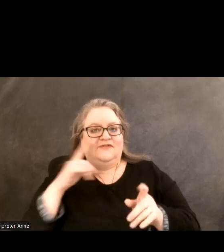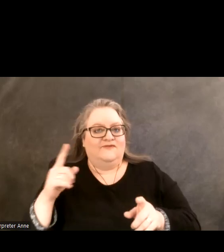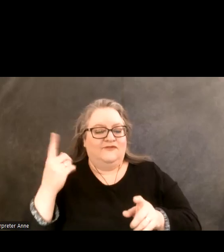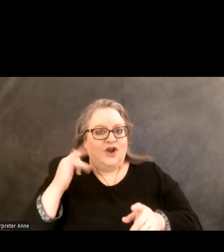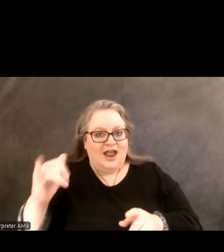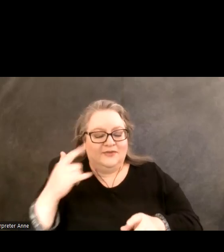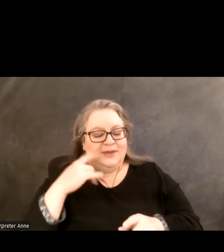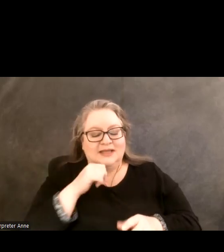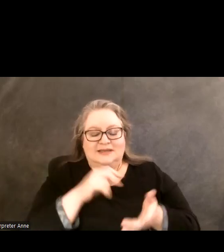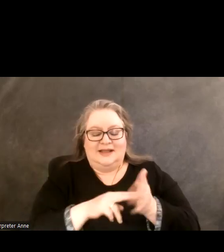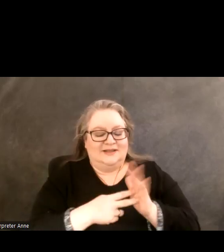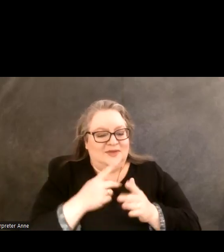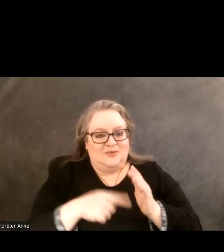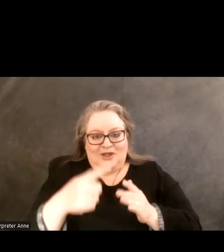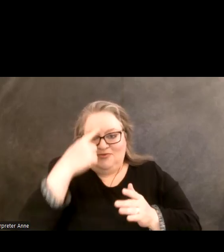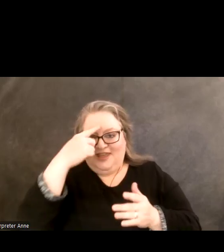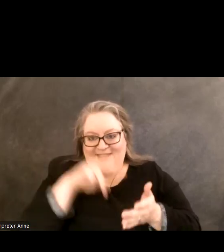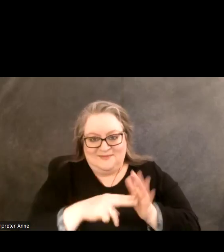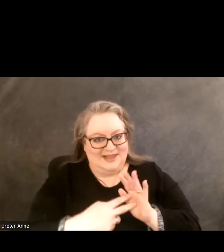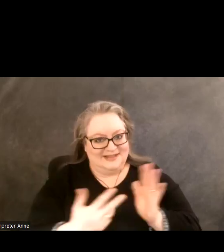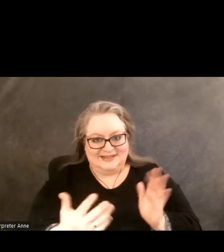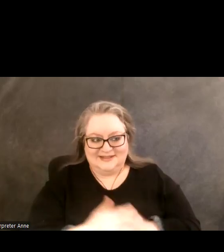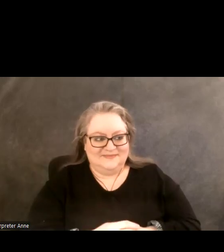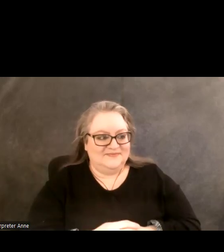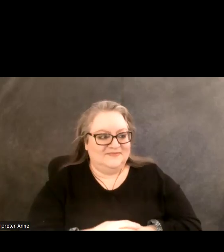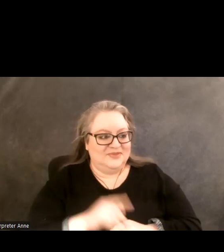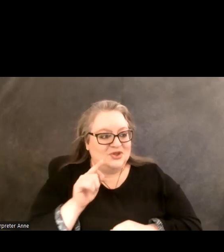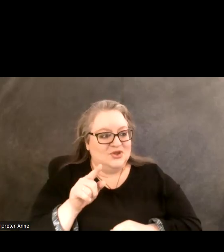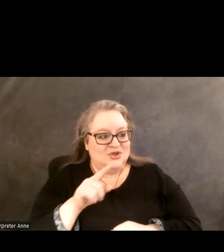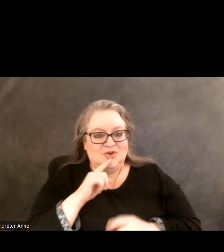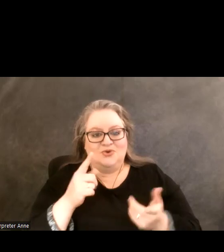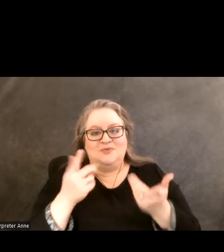what you think it means, you being the can colloquial you,